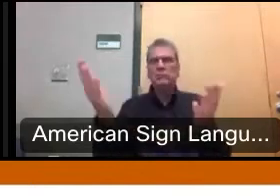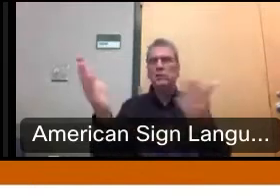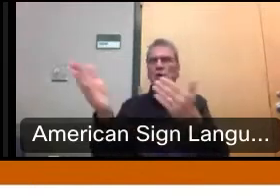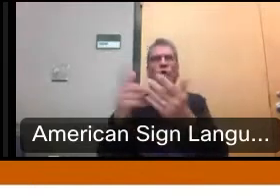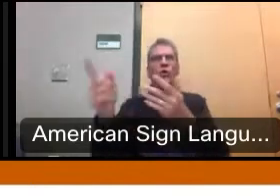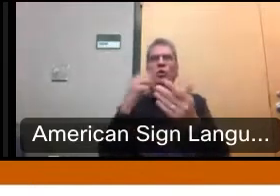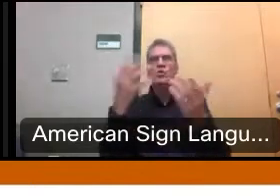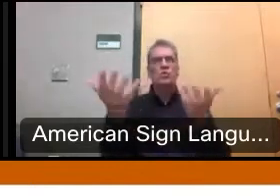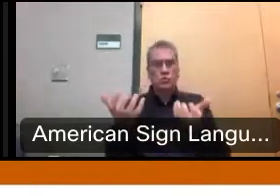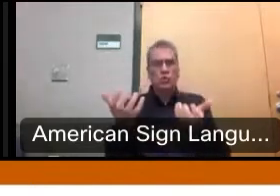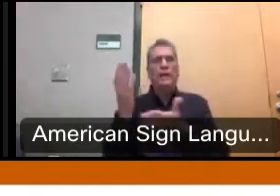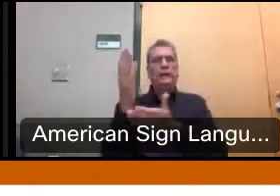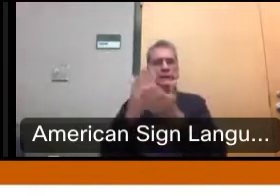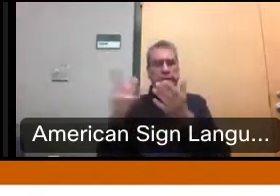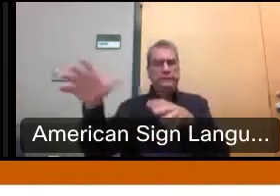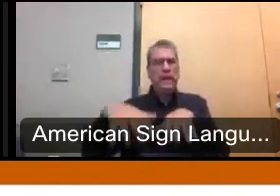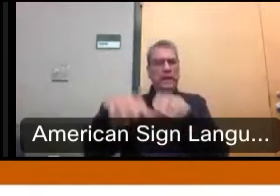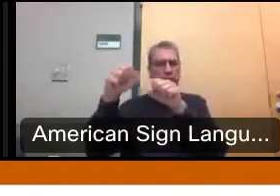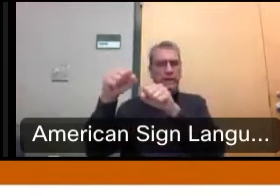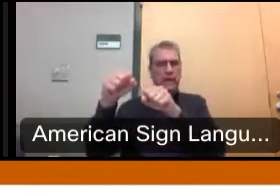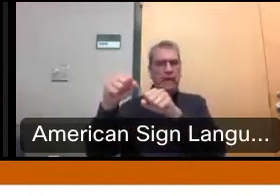adopted it for some of their facilities. So, this is like the CO branded version. We worked